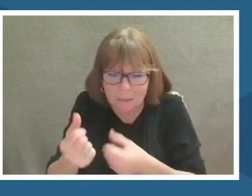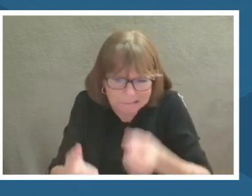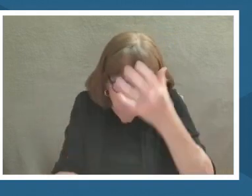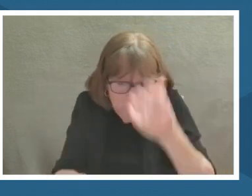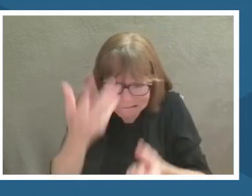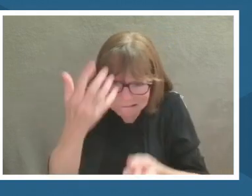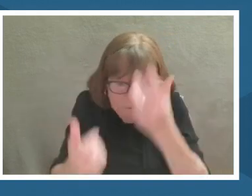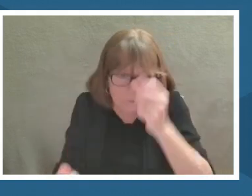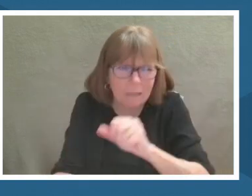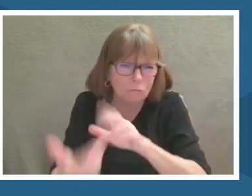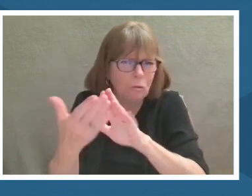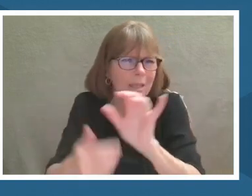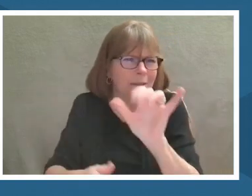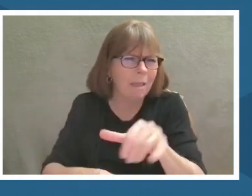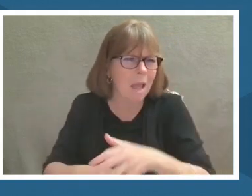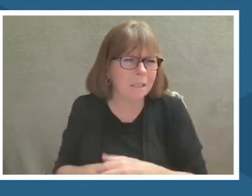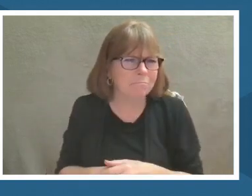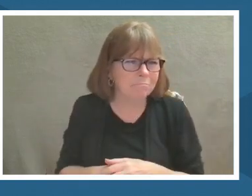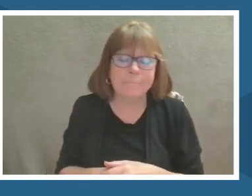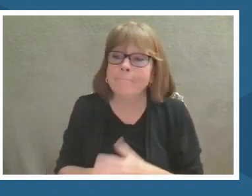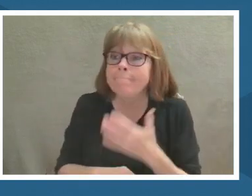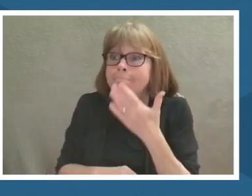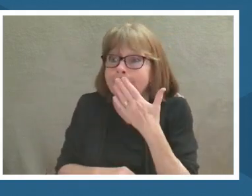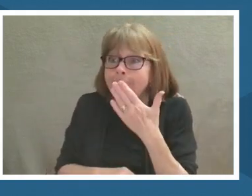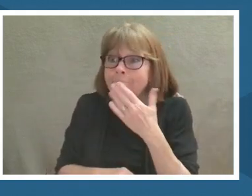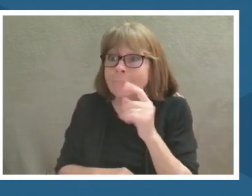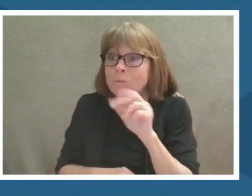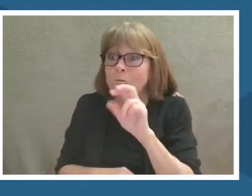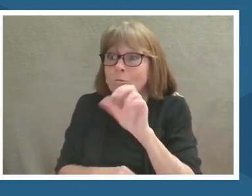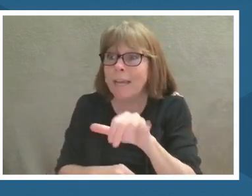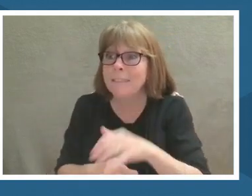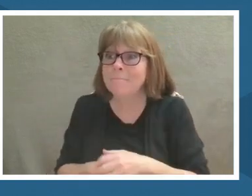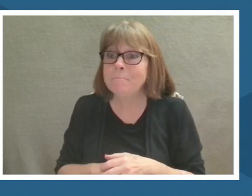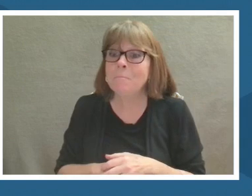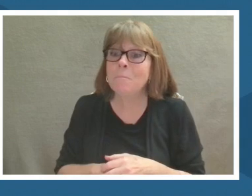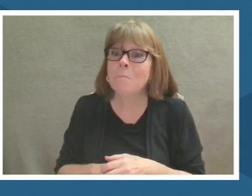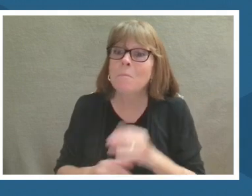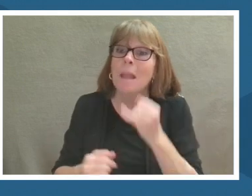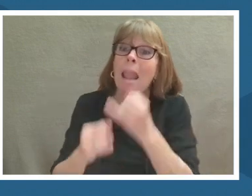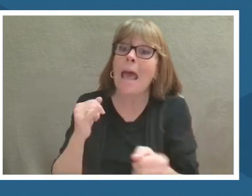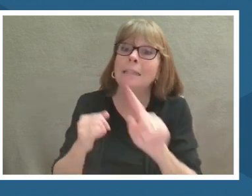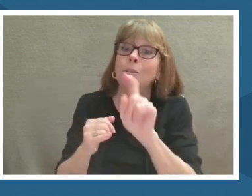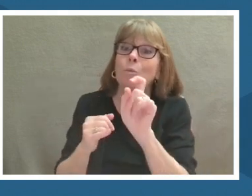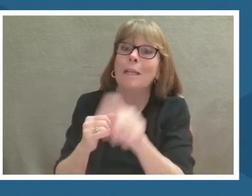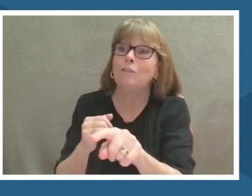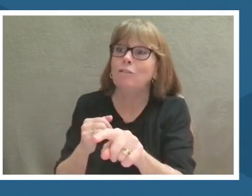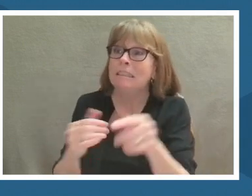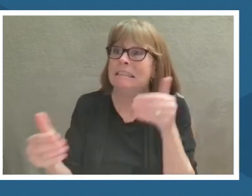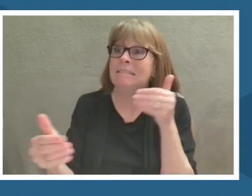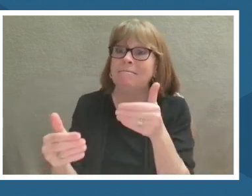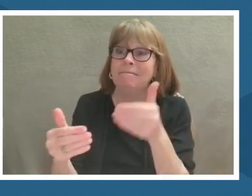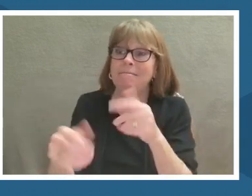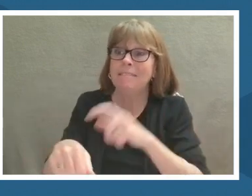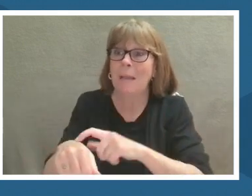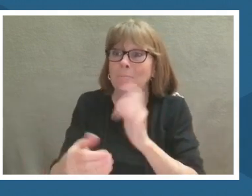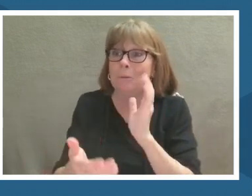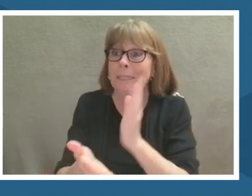that's great that's great trey and and jorge maybe one last question before we wrap up